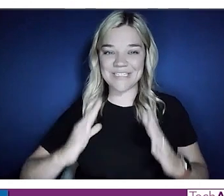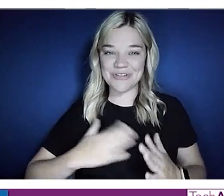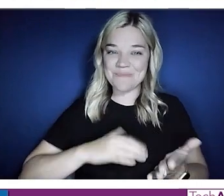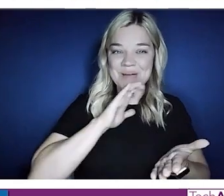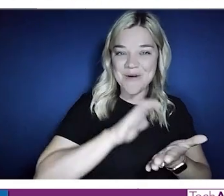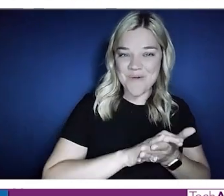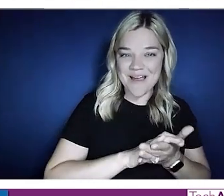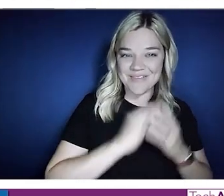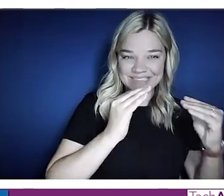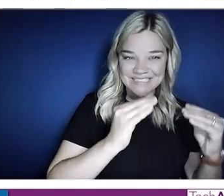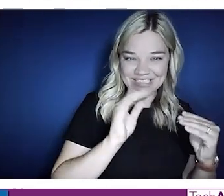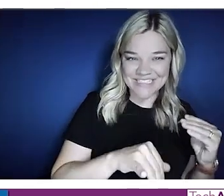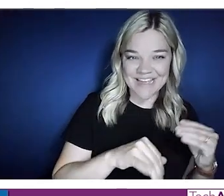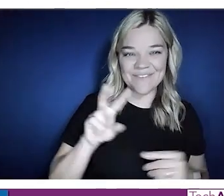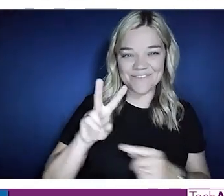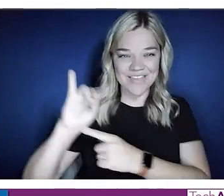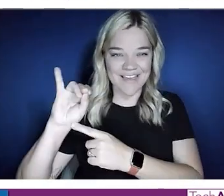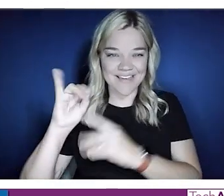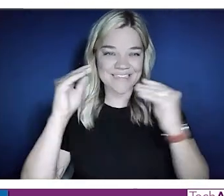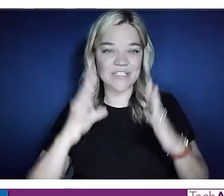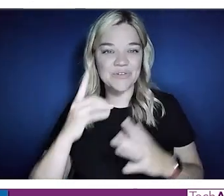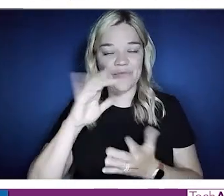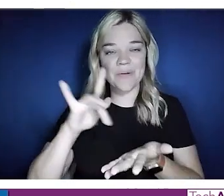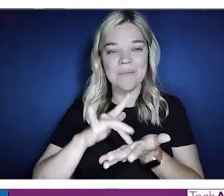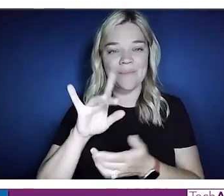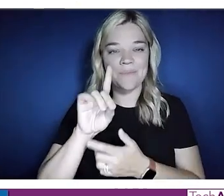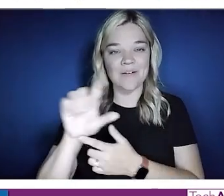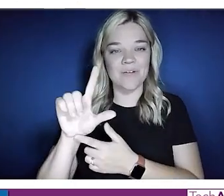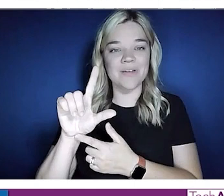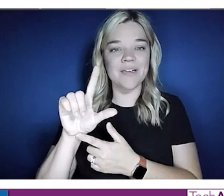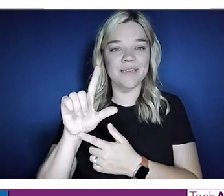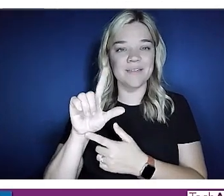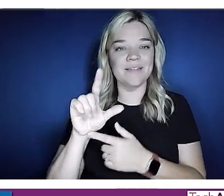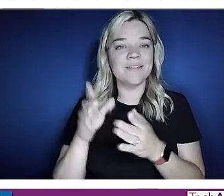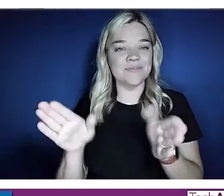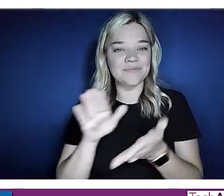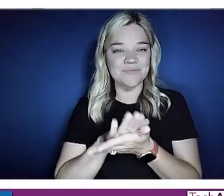So she's the VI teacher for Middell Public Schools. And so I'll have to see